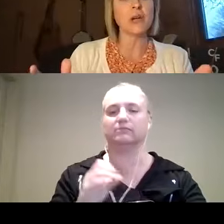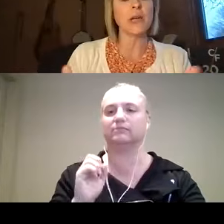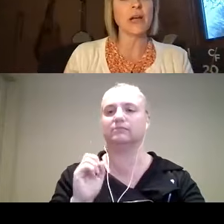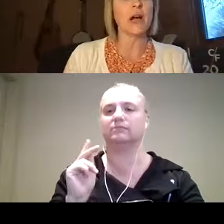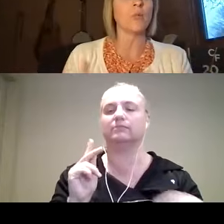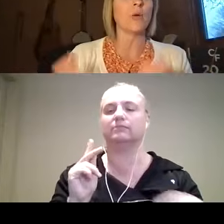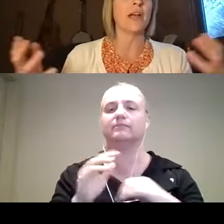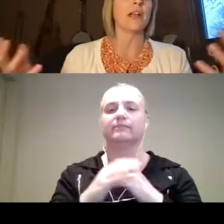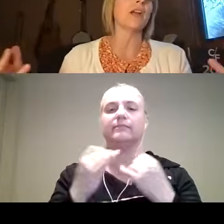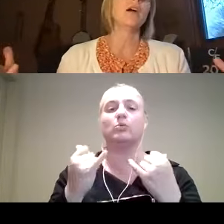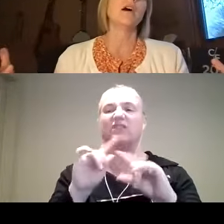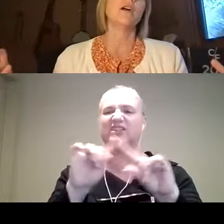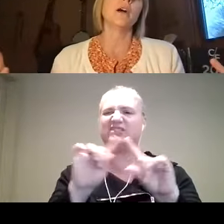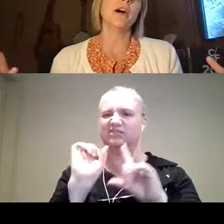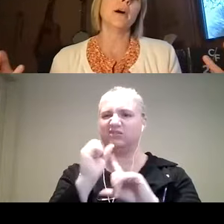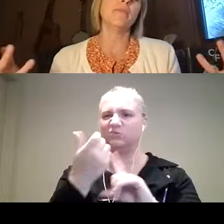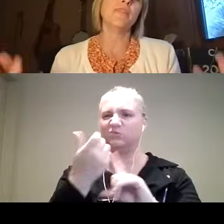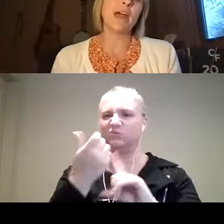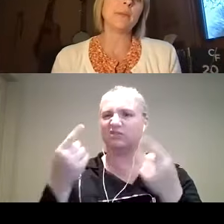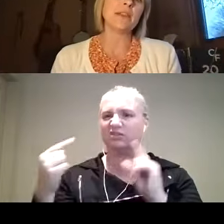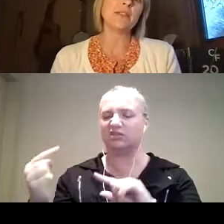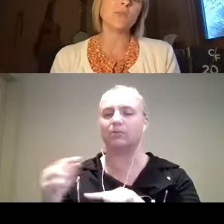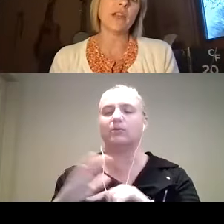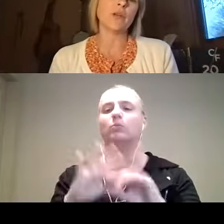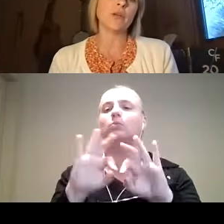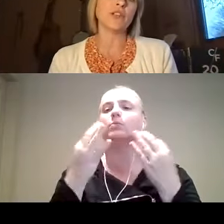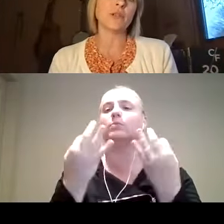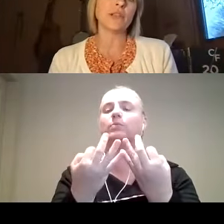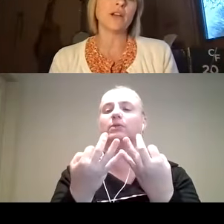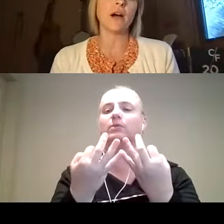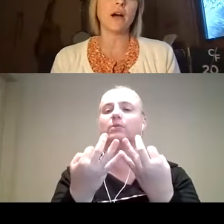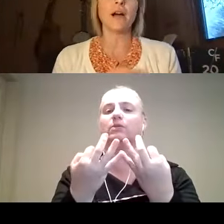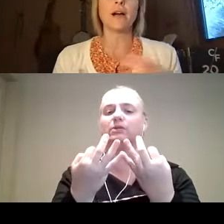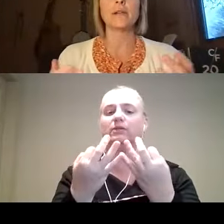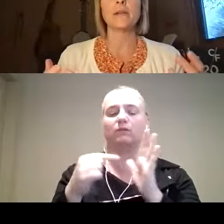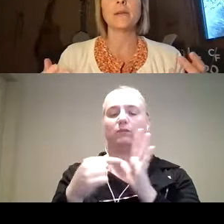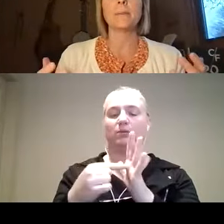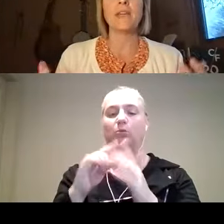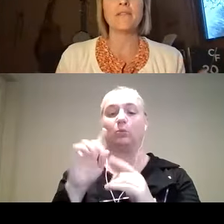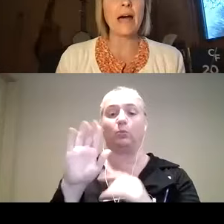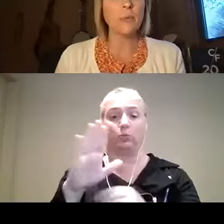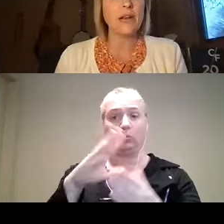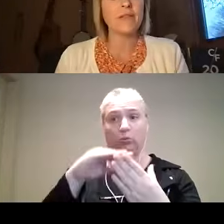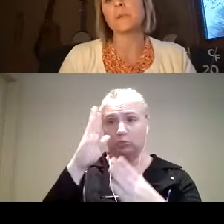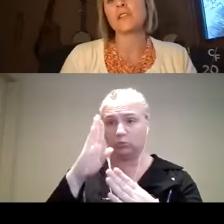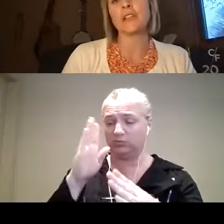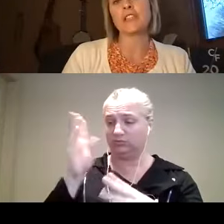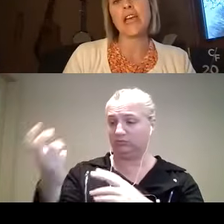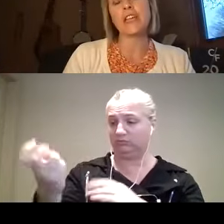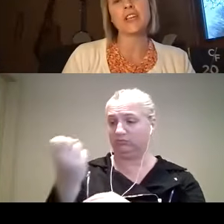going on when families, when your students are evaluated for special education,